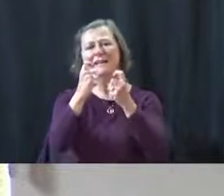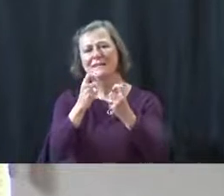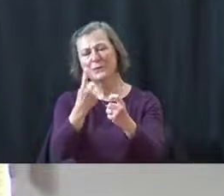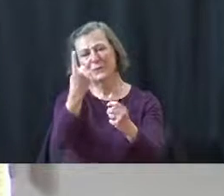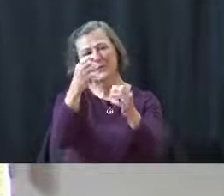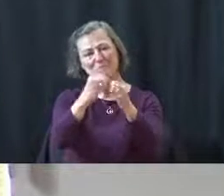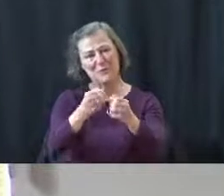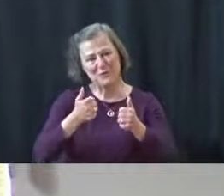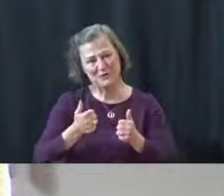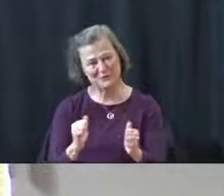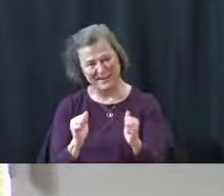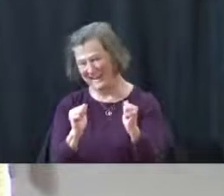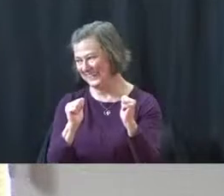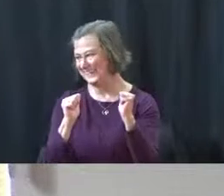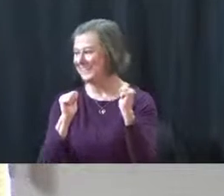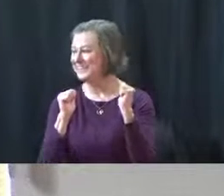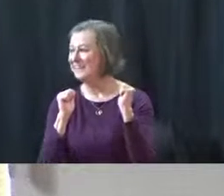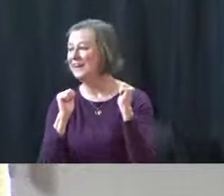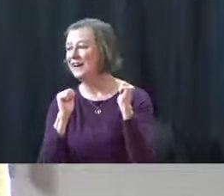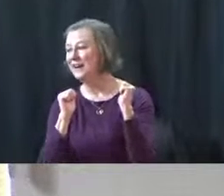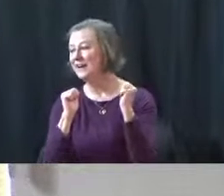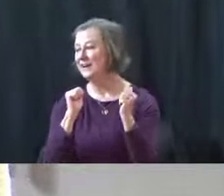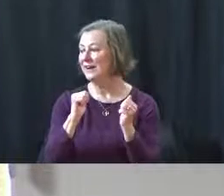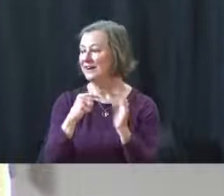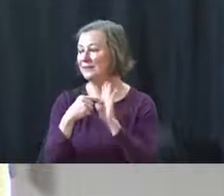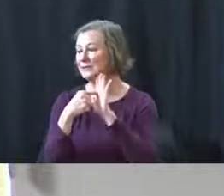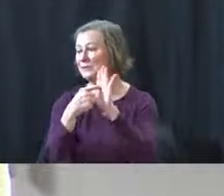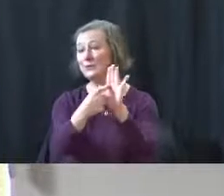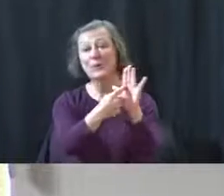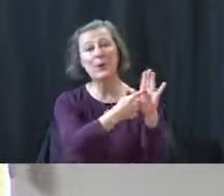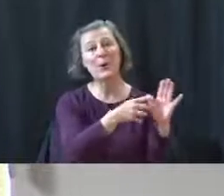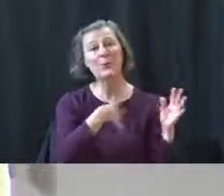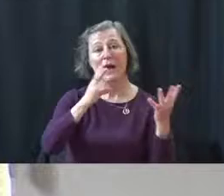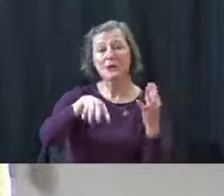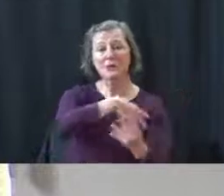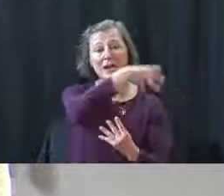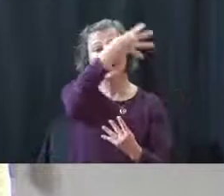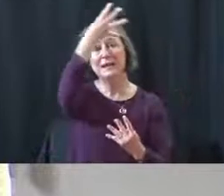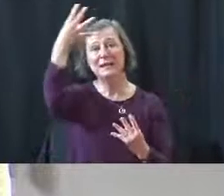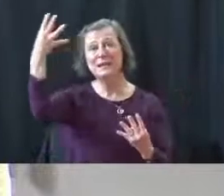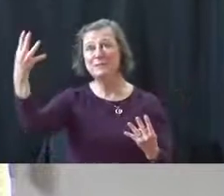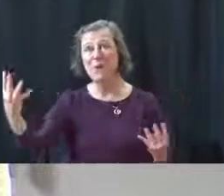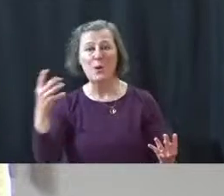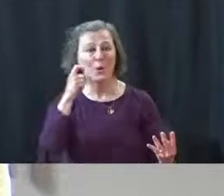To show my rainbow race.